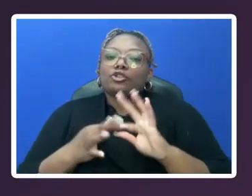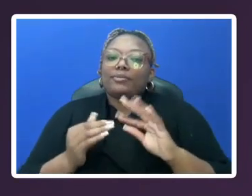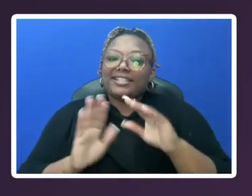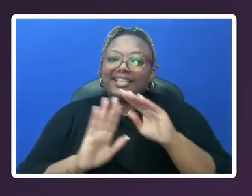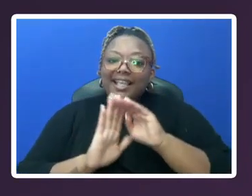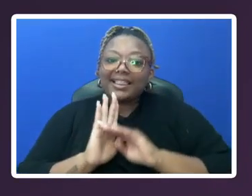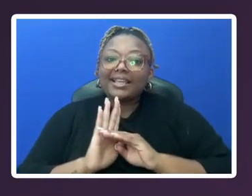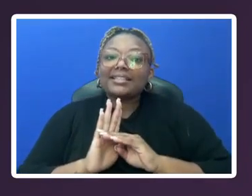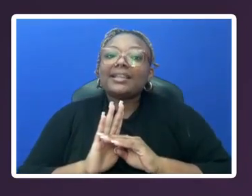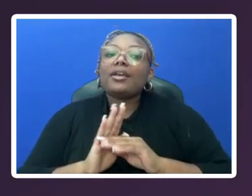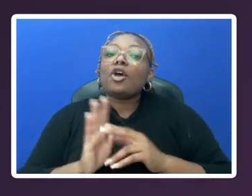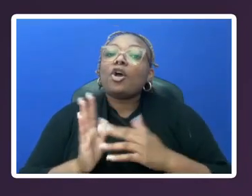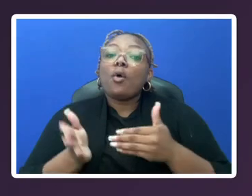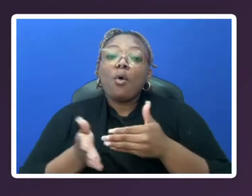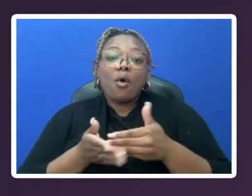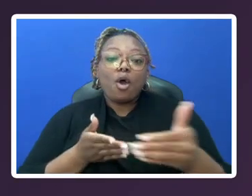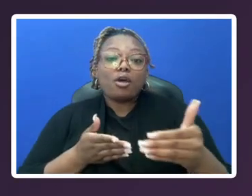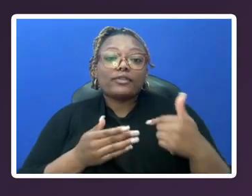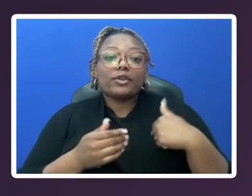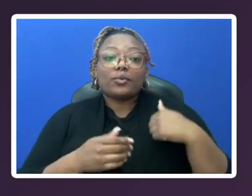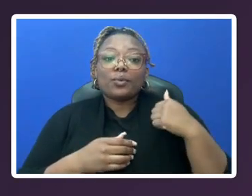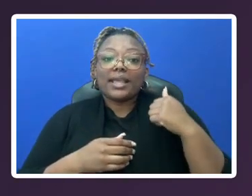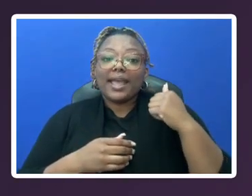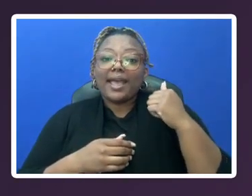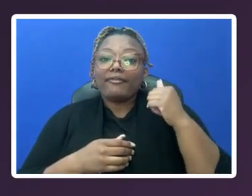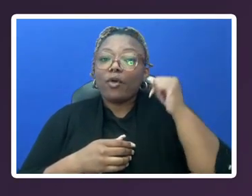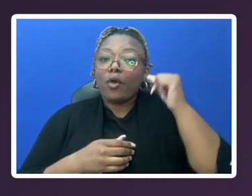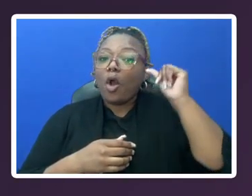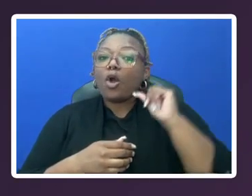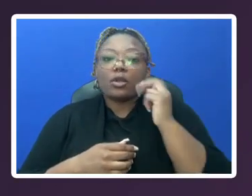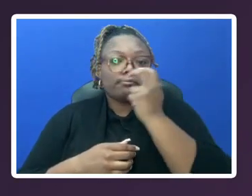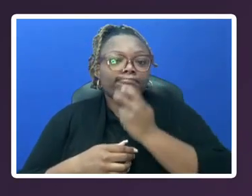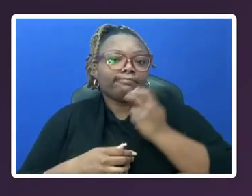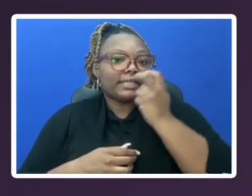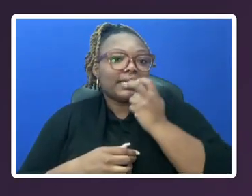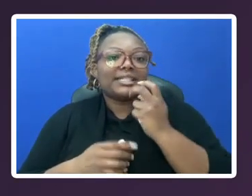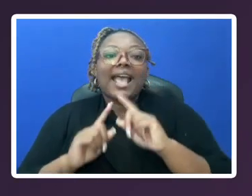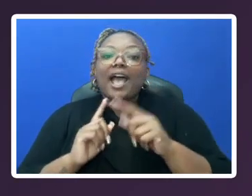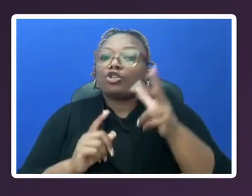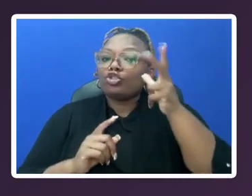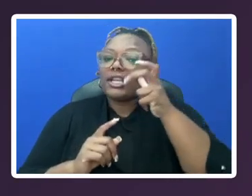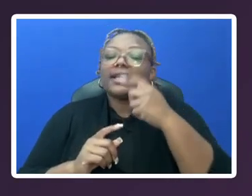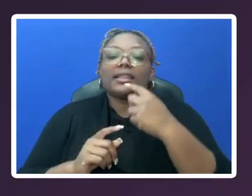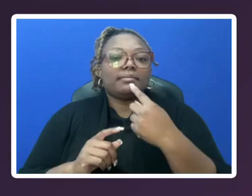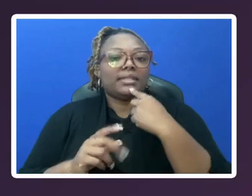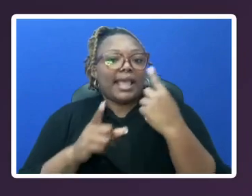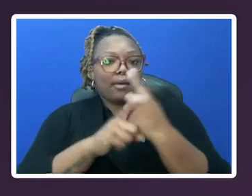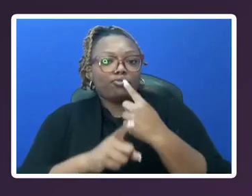have audio pronunciations,. But hearing them say who they are and, you know, the pronunciation,